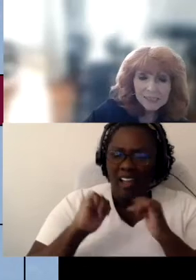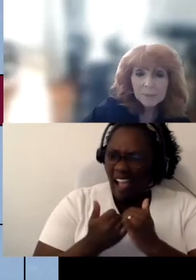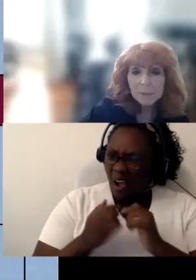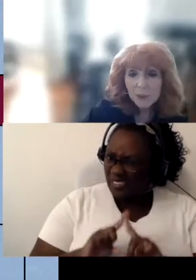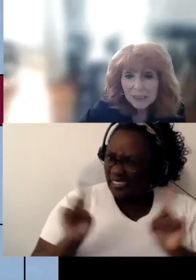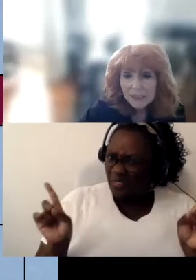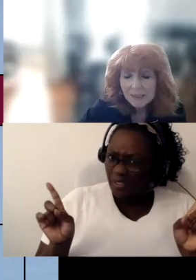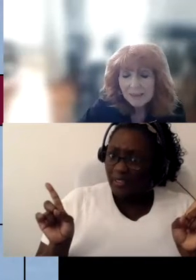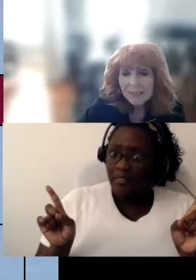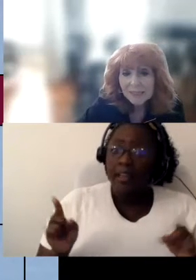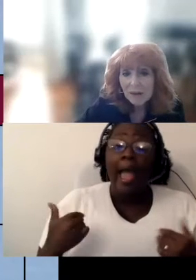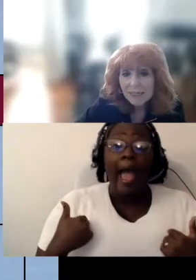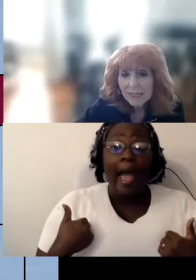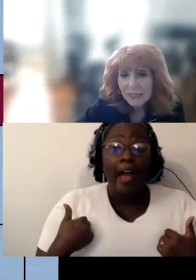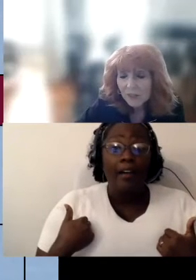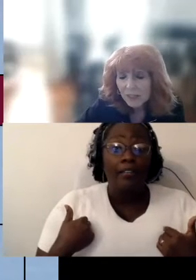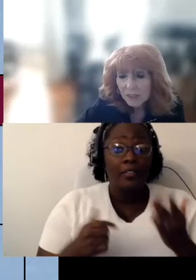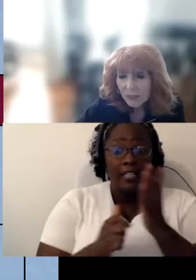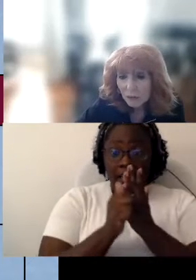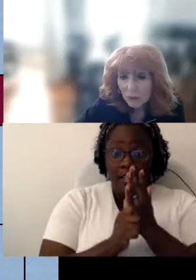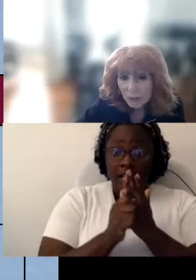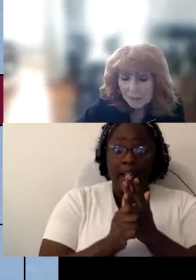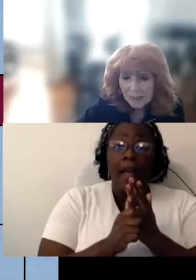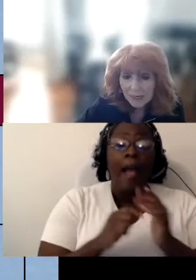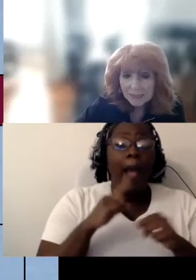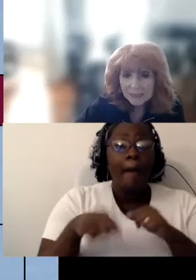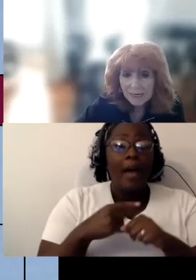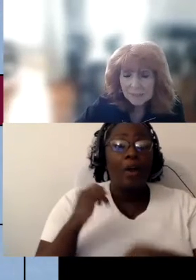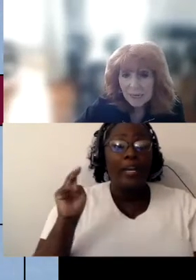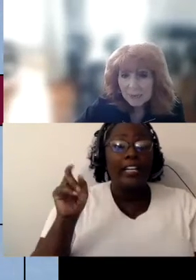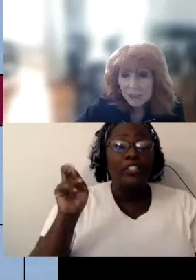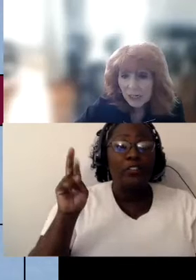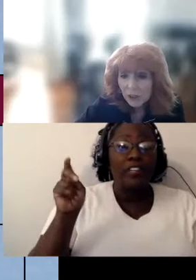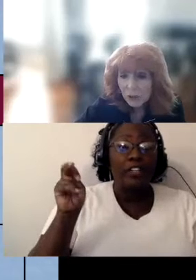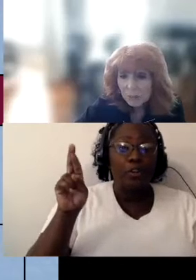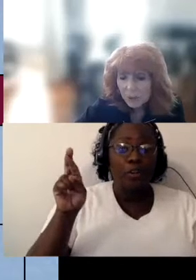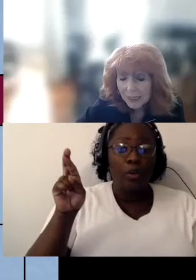There is a booklet that is on the intervener.org website, and maybe Jen, you could put that